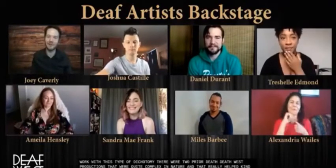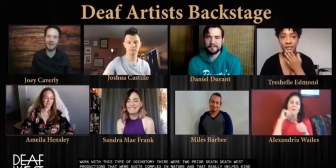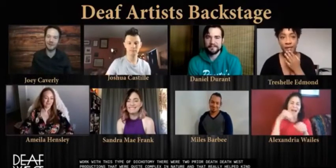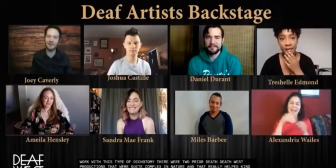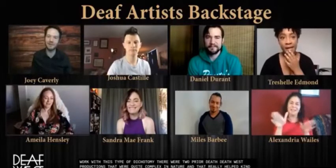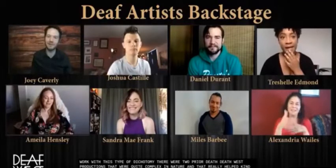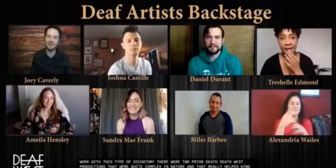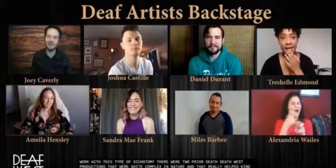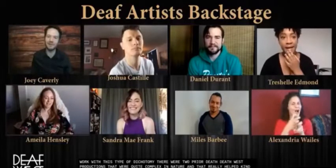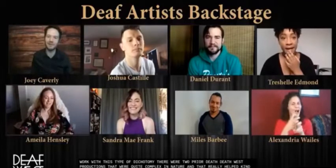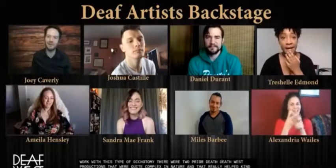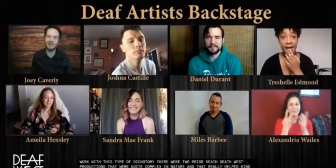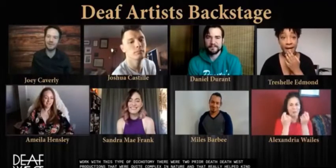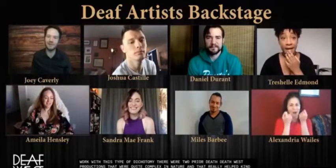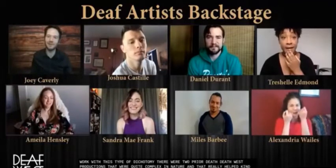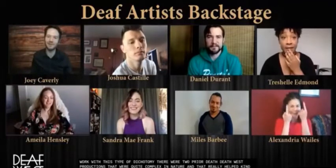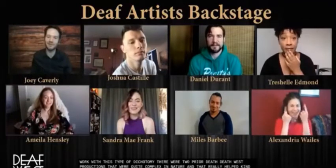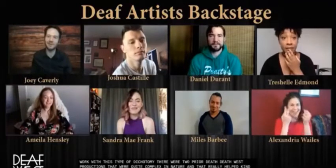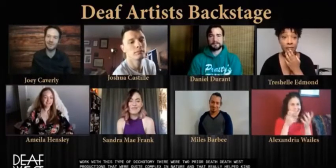that experience was in the room.